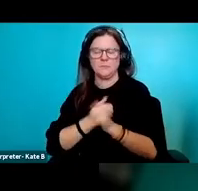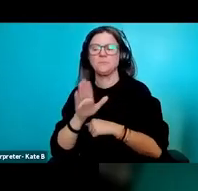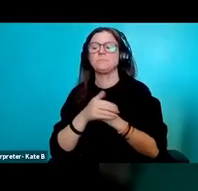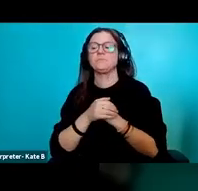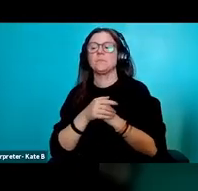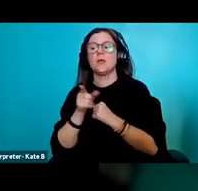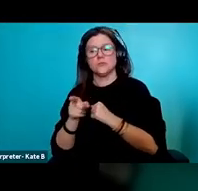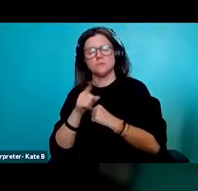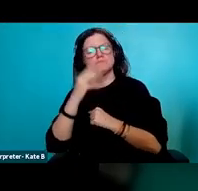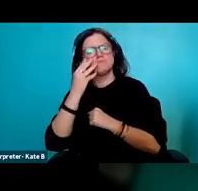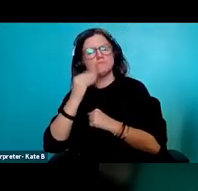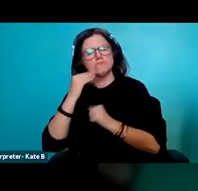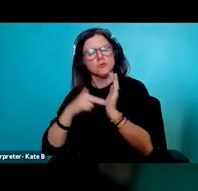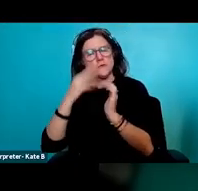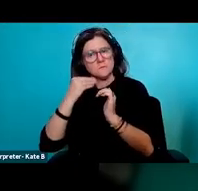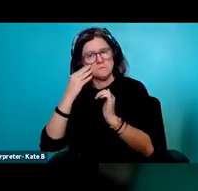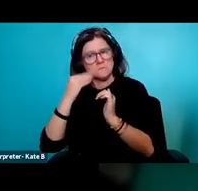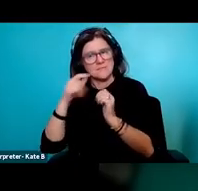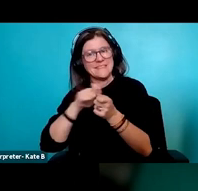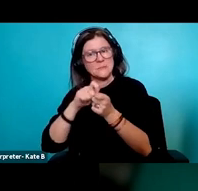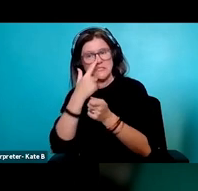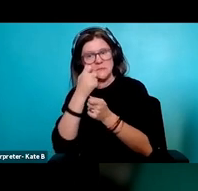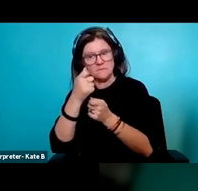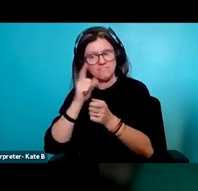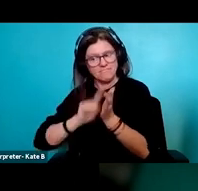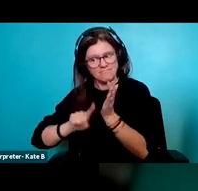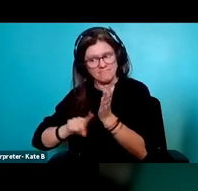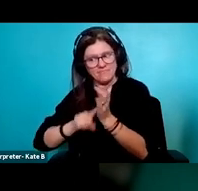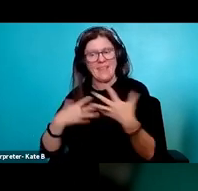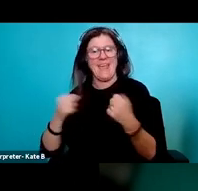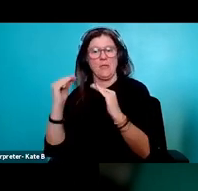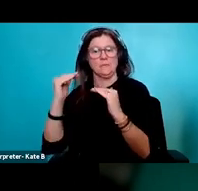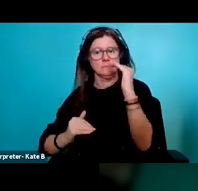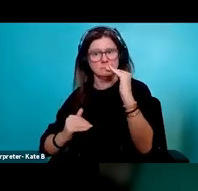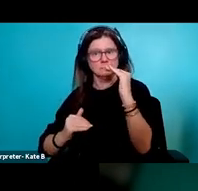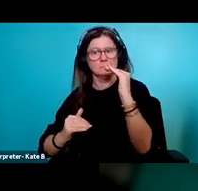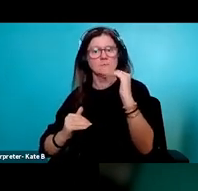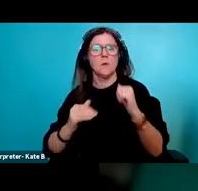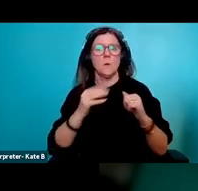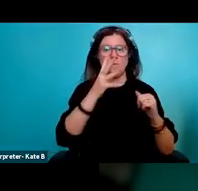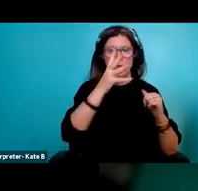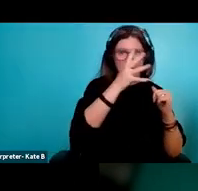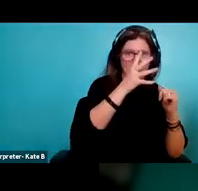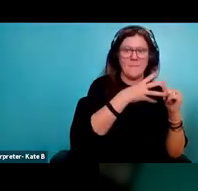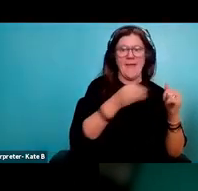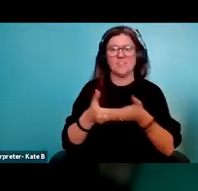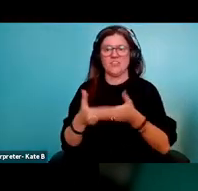experience with a particular interest in the health disparities and maternal health.